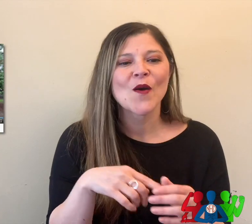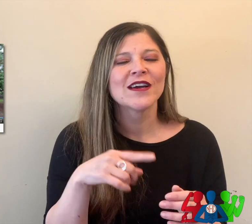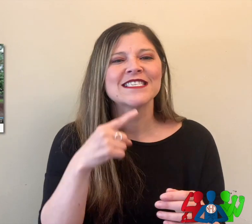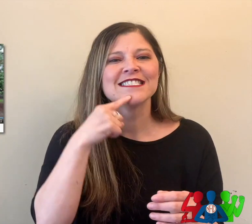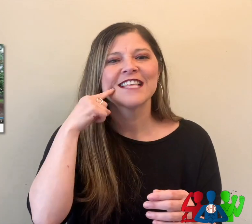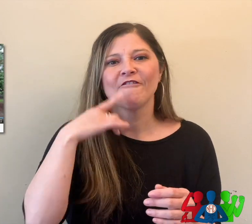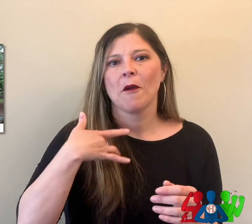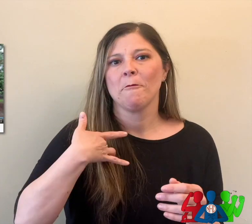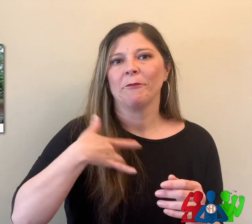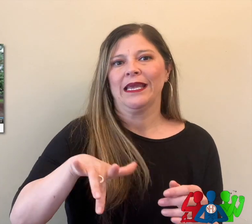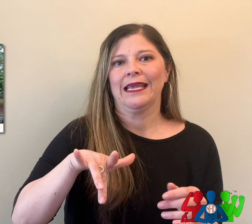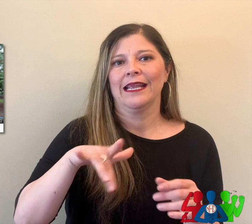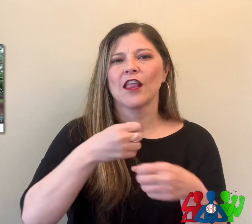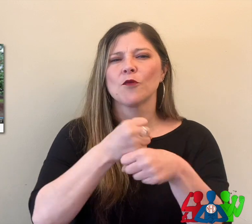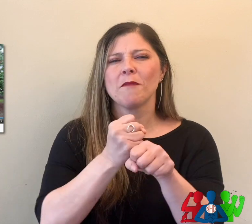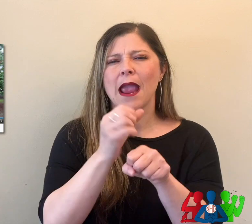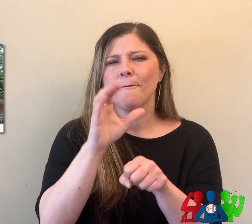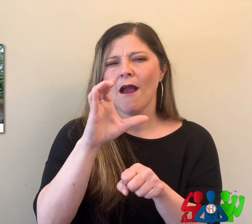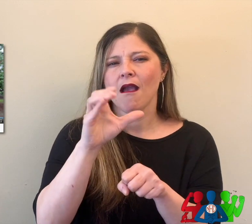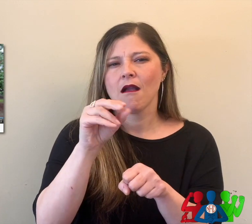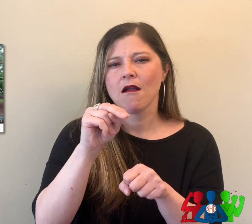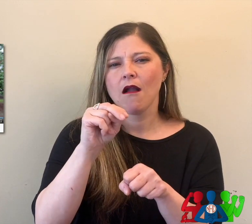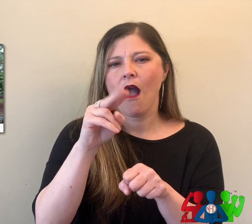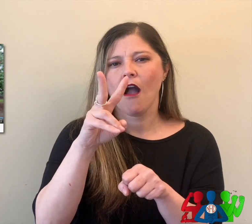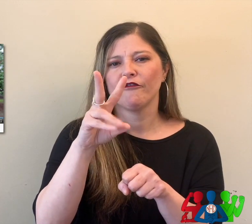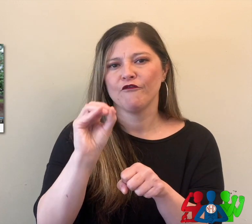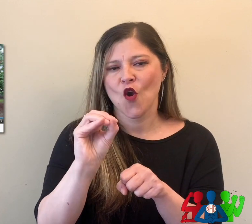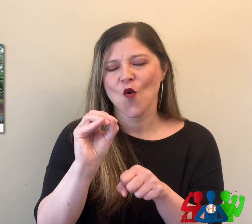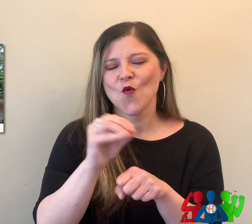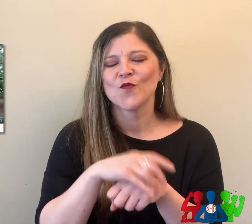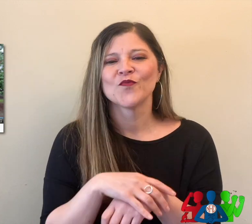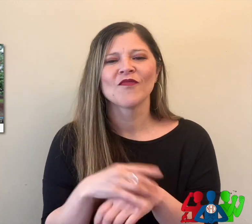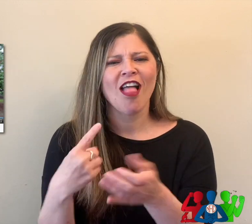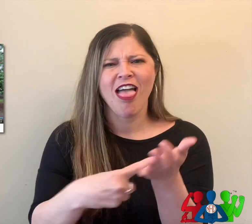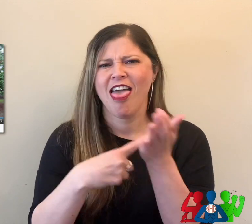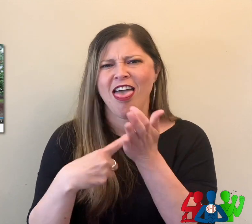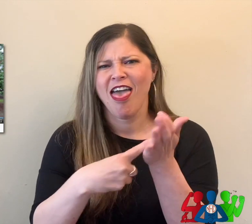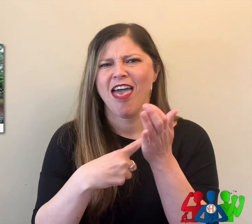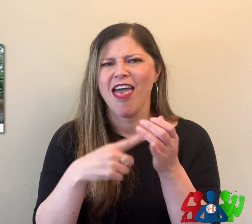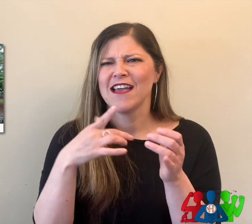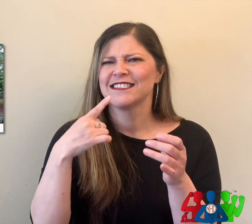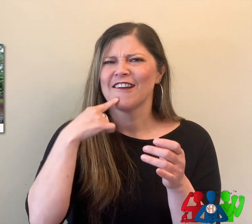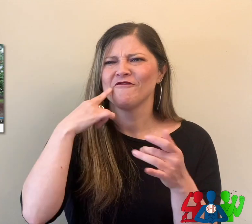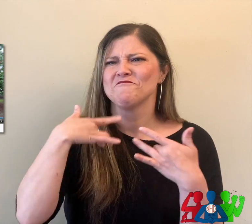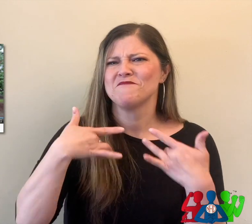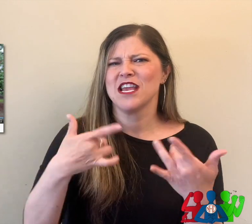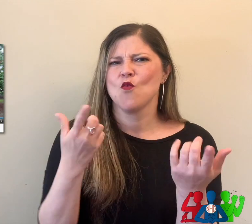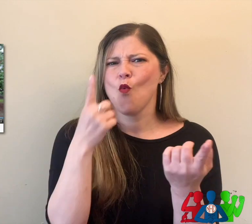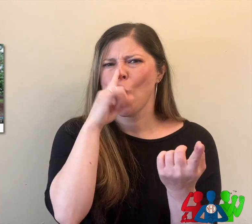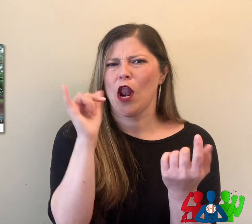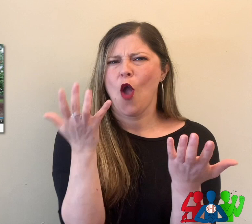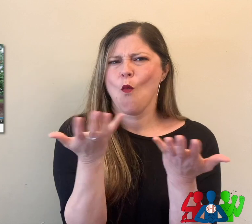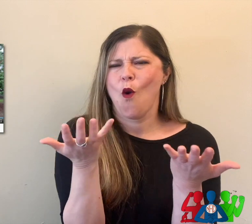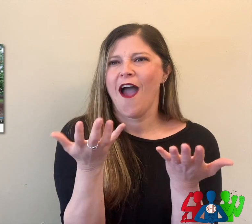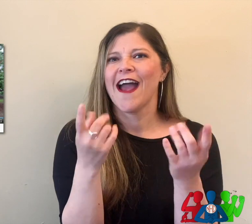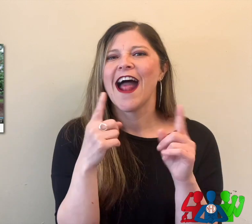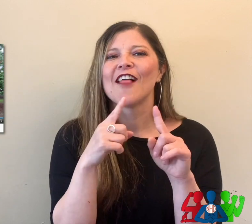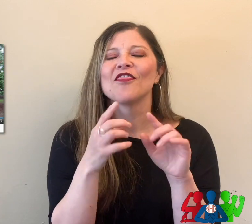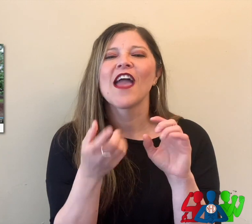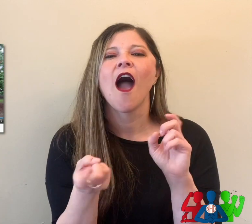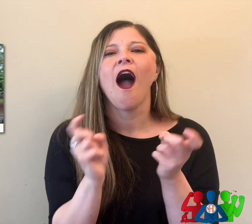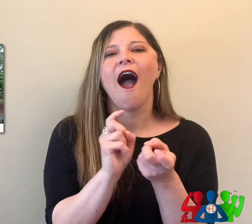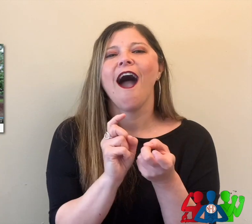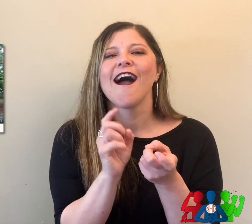discussions. For example, one film that we showed is called "Deaf Bing" that Convo produced.